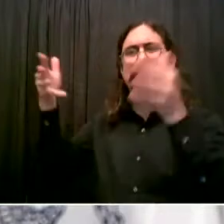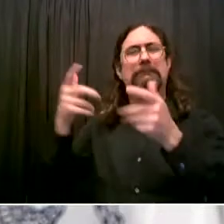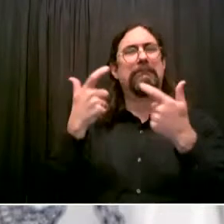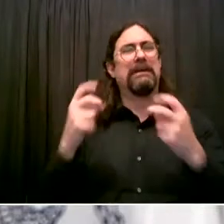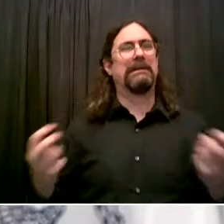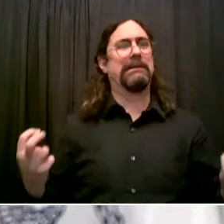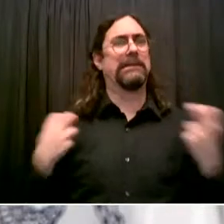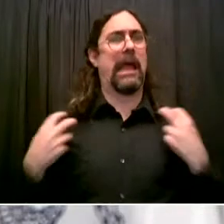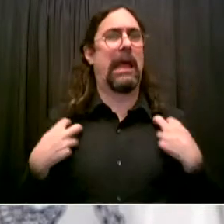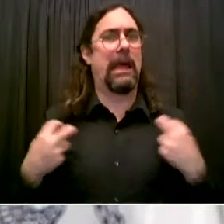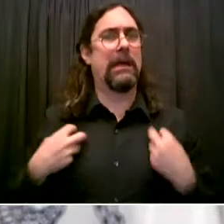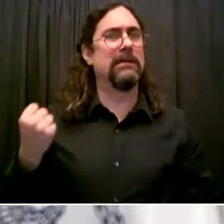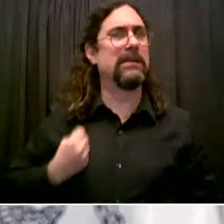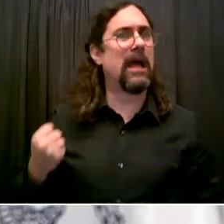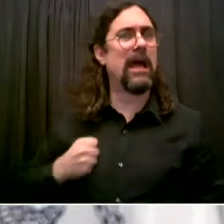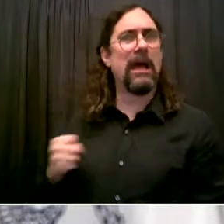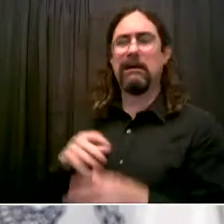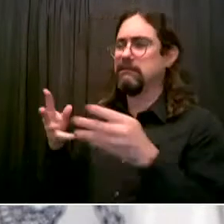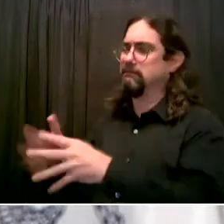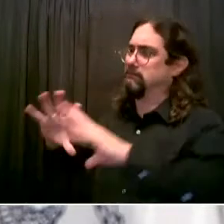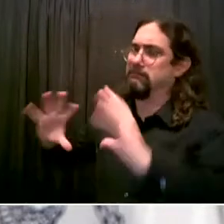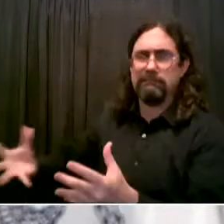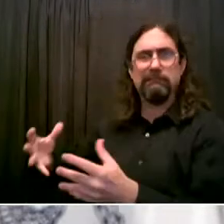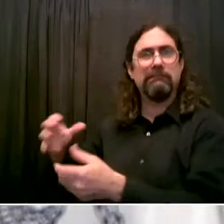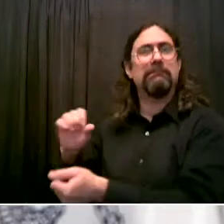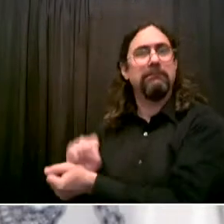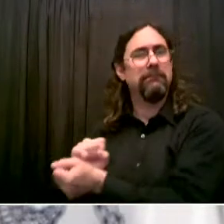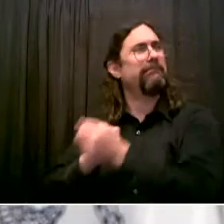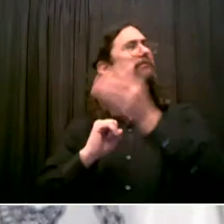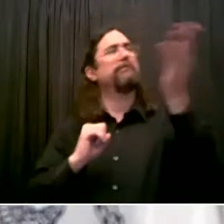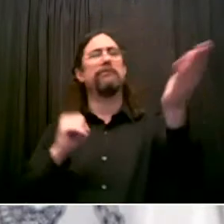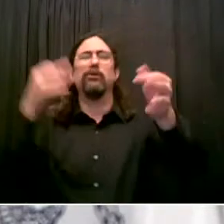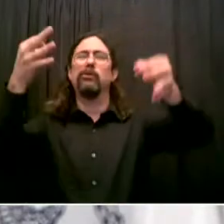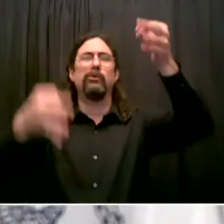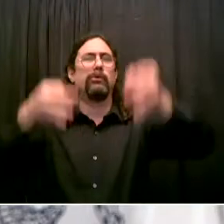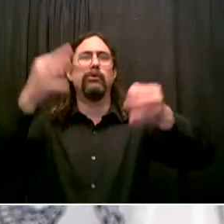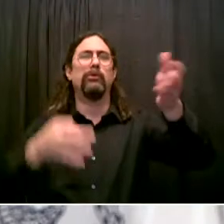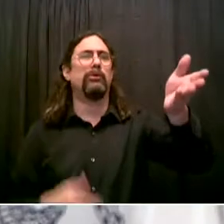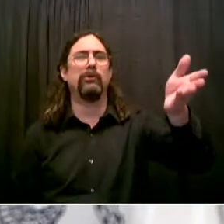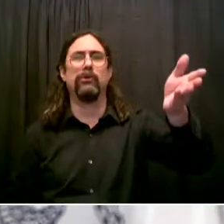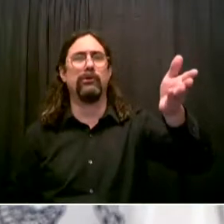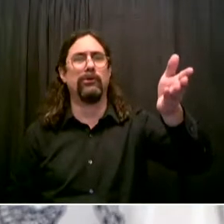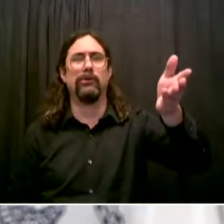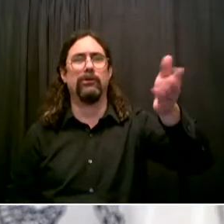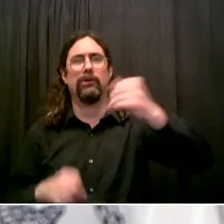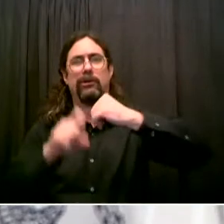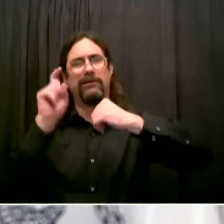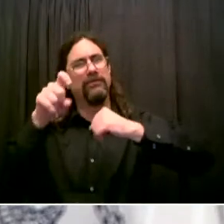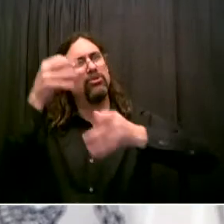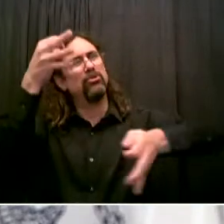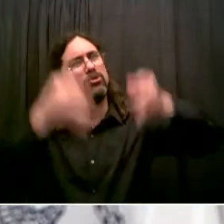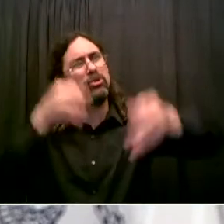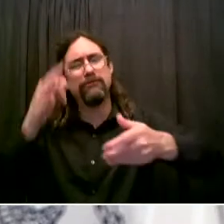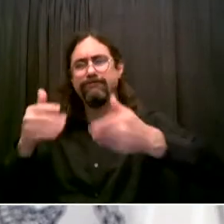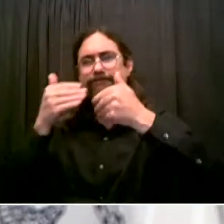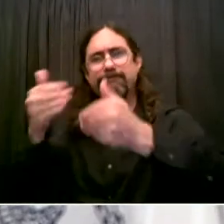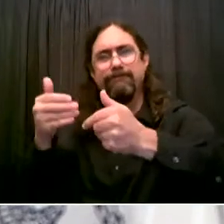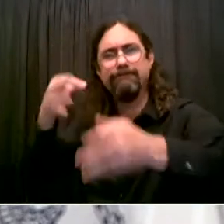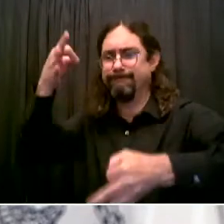AND ARE MORE COMING. A LOT OF BAD ACTORS ARE TAEKN UTO OF CIRCULATION AND